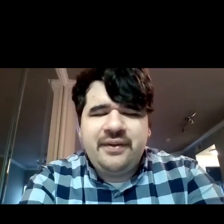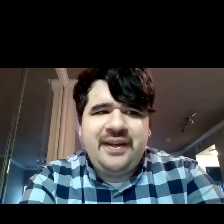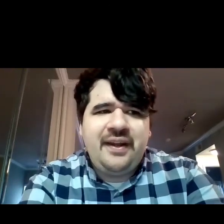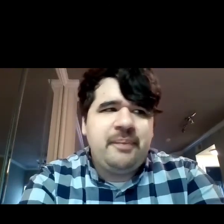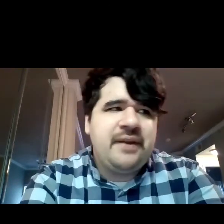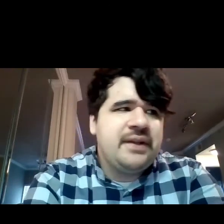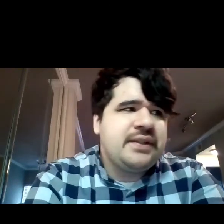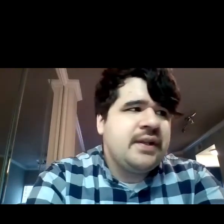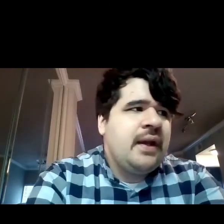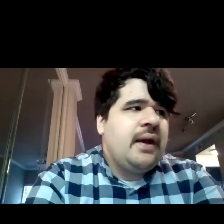in related health benefits.